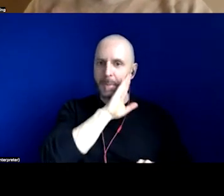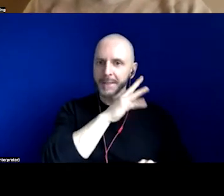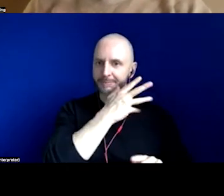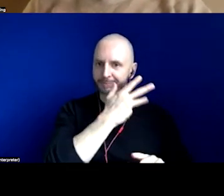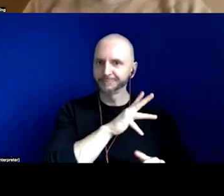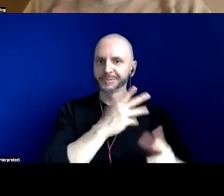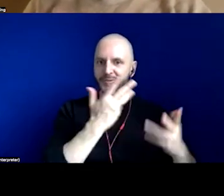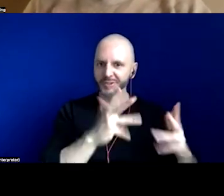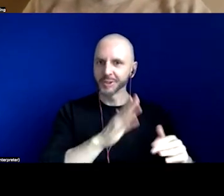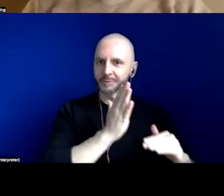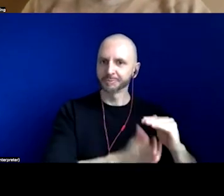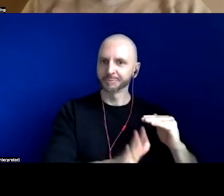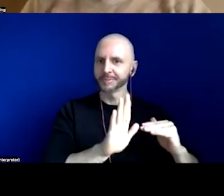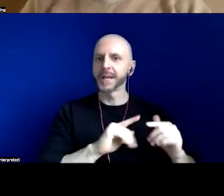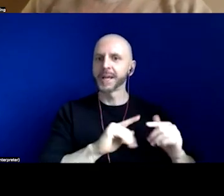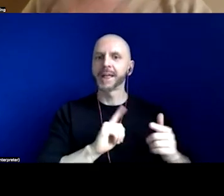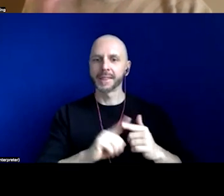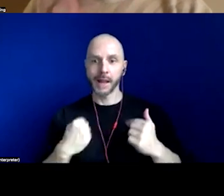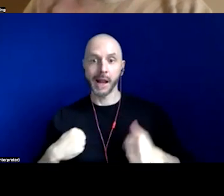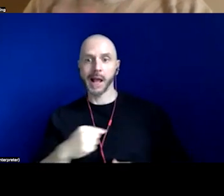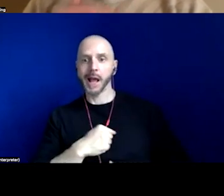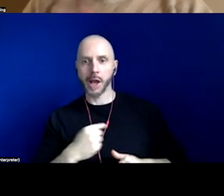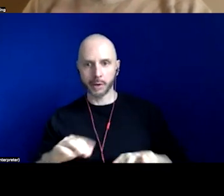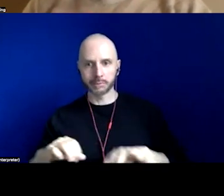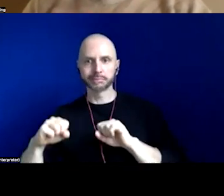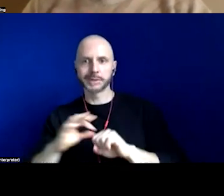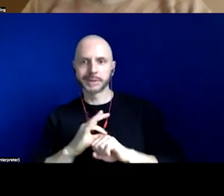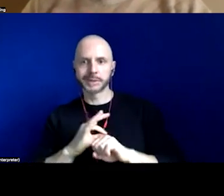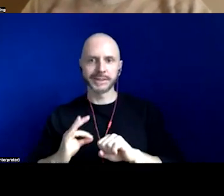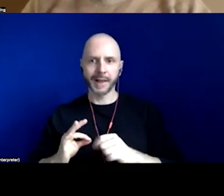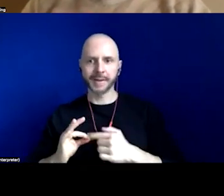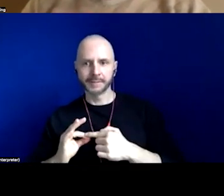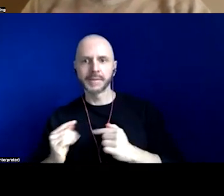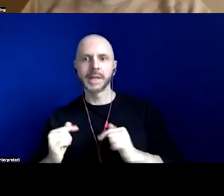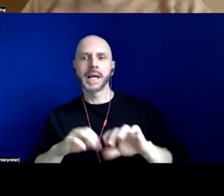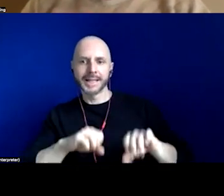globe so they can take over and clean up the text for the next day, send feedback back,